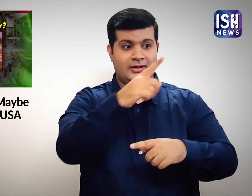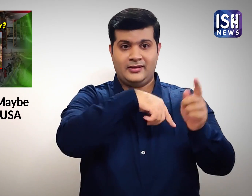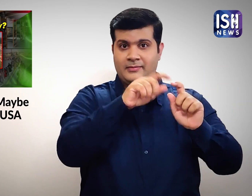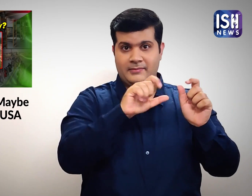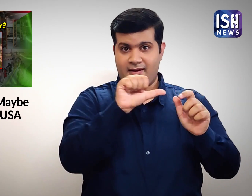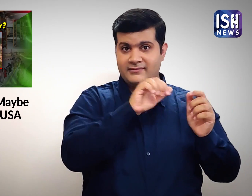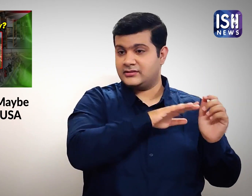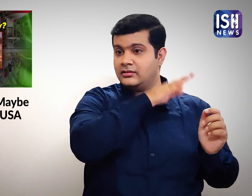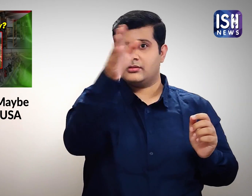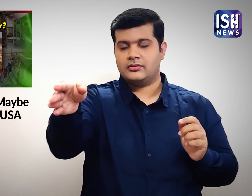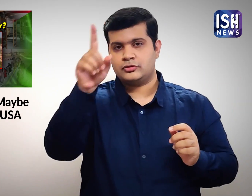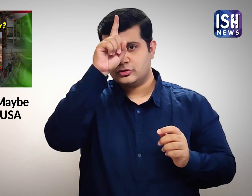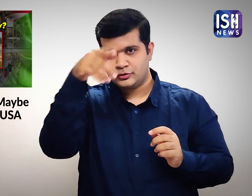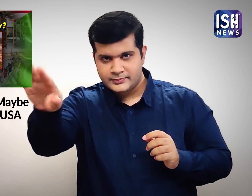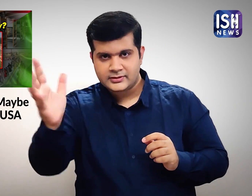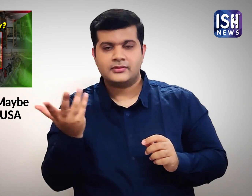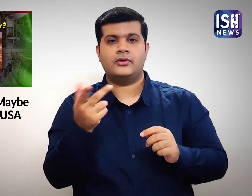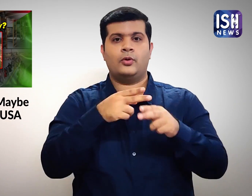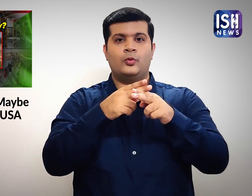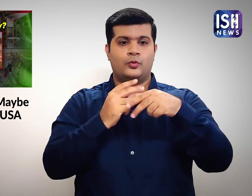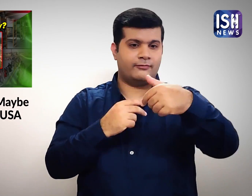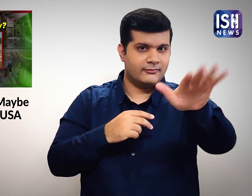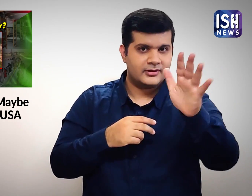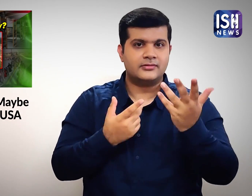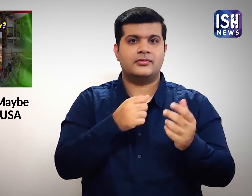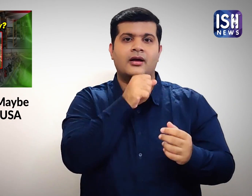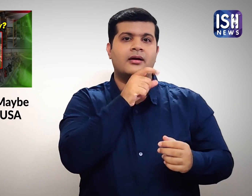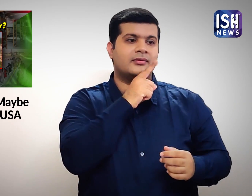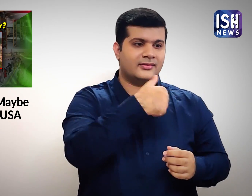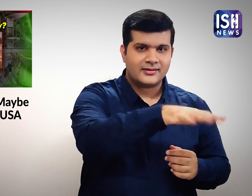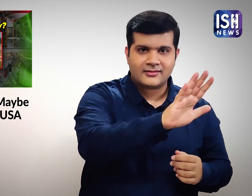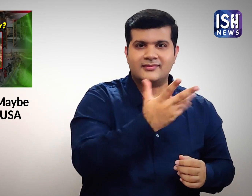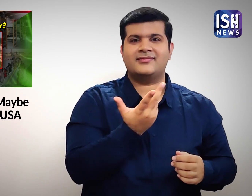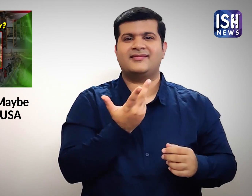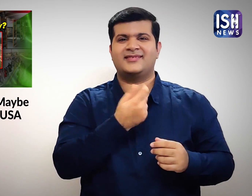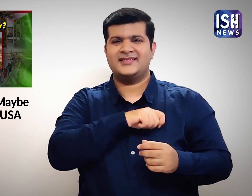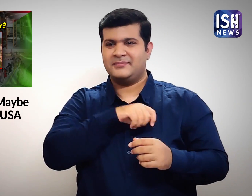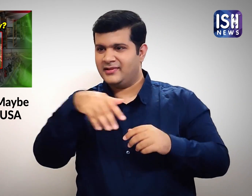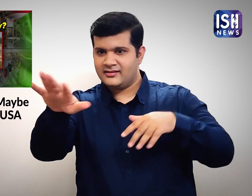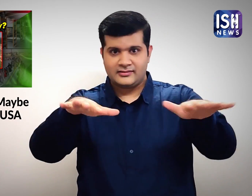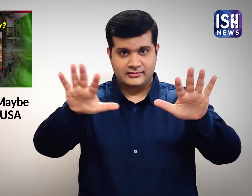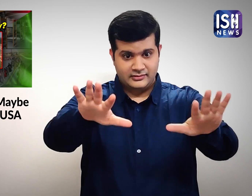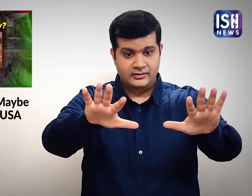Some are in Germany, Kuwait, Qatar, Spain, etc.